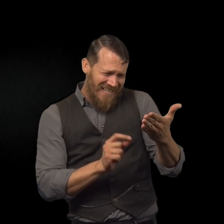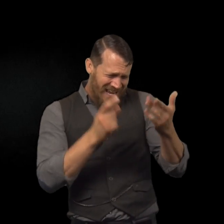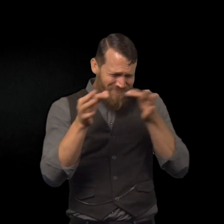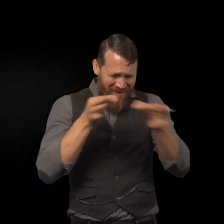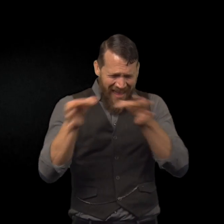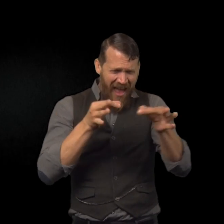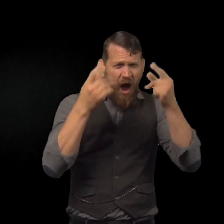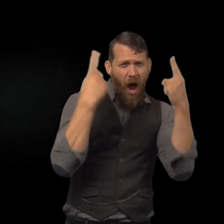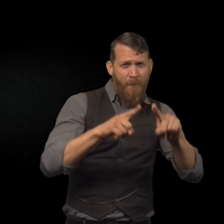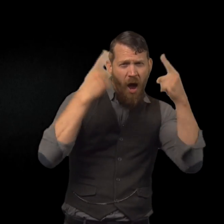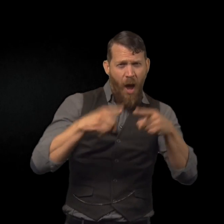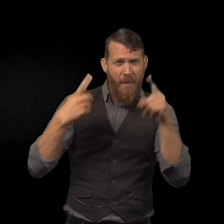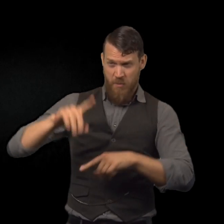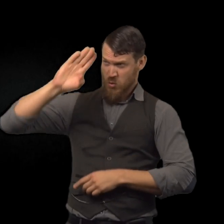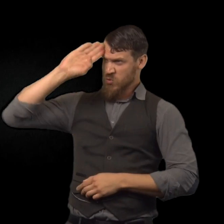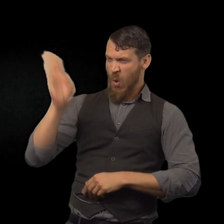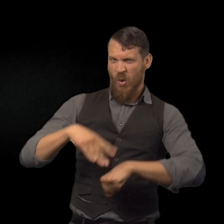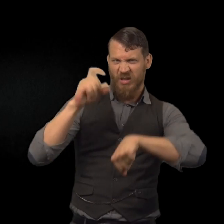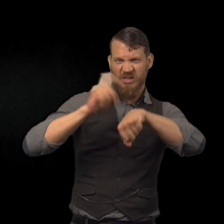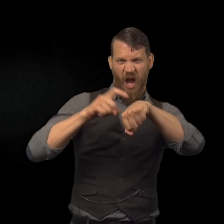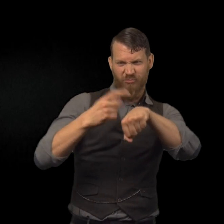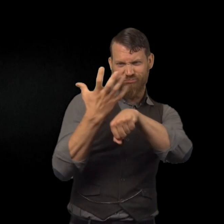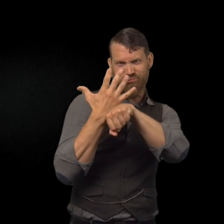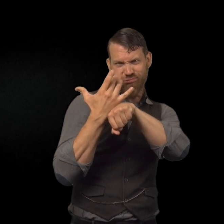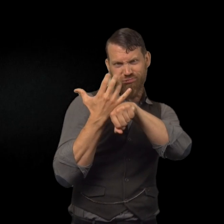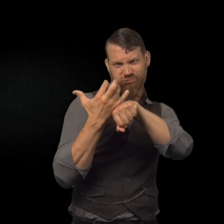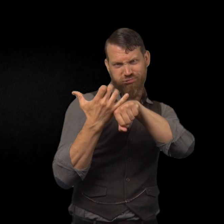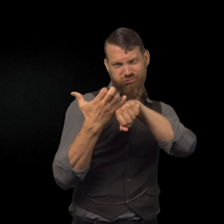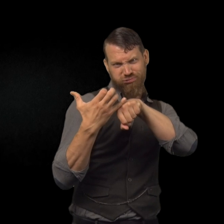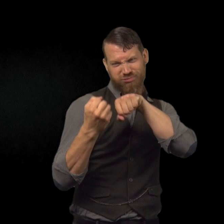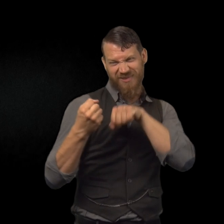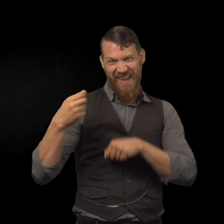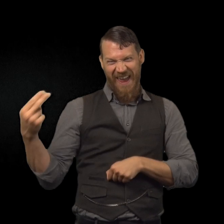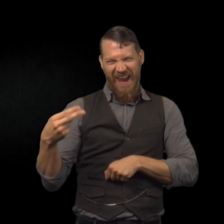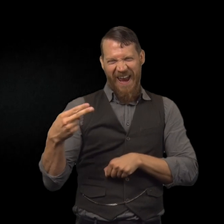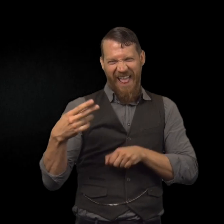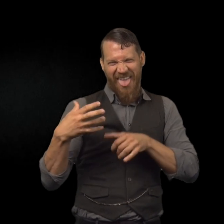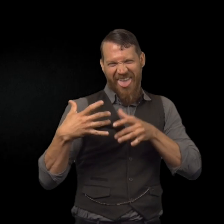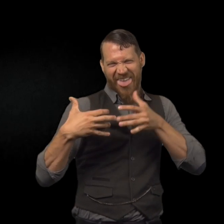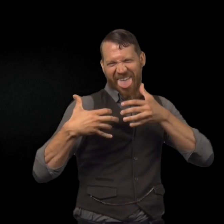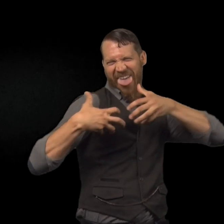This is when Dr. Jekyll writes this testament, knowing that time is running out,